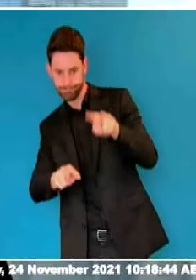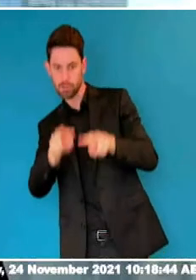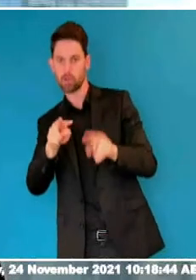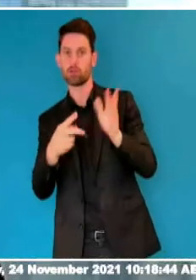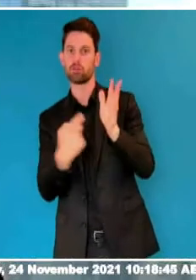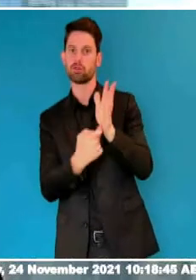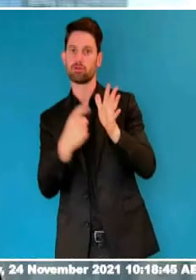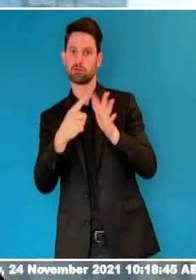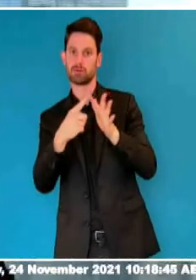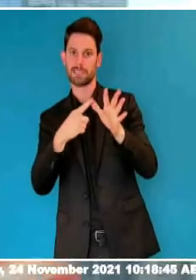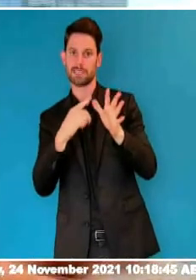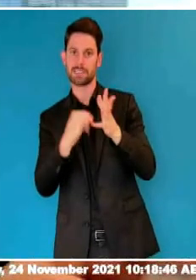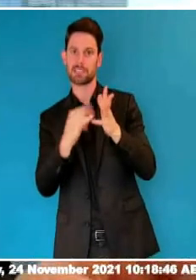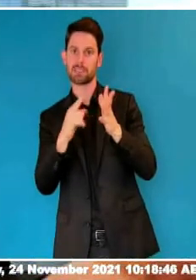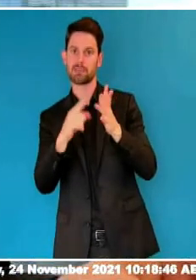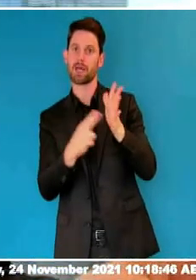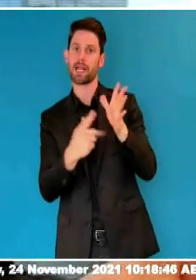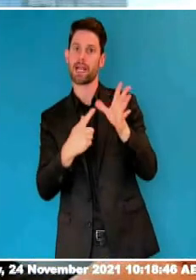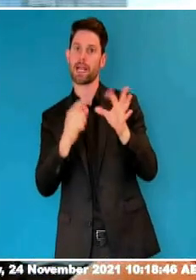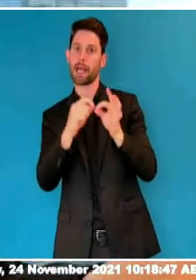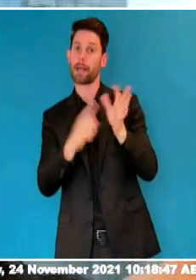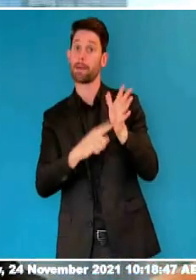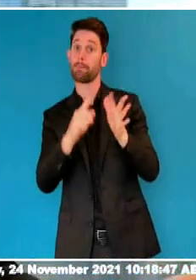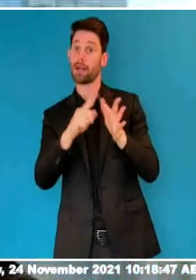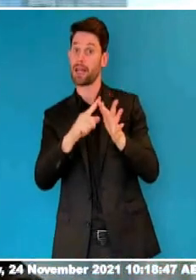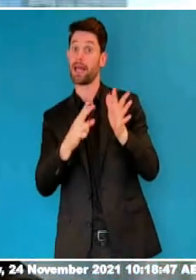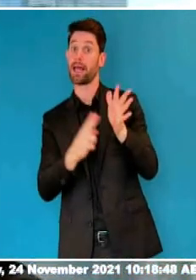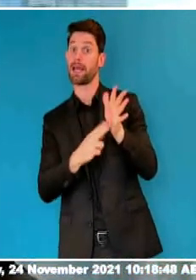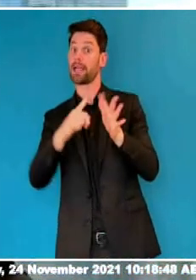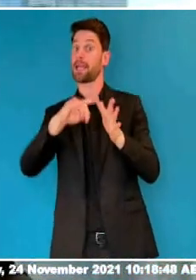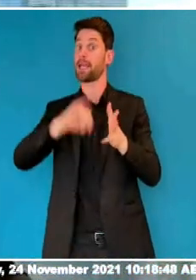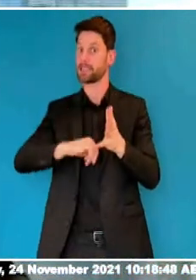Yes, that's correct. Do you see that?